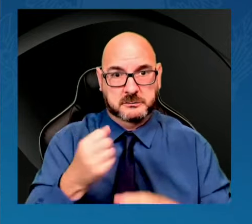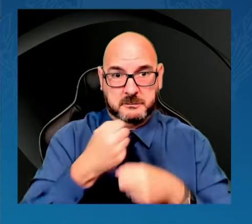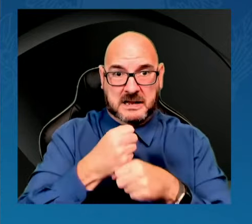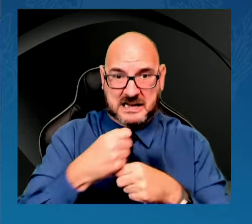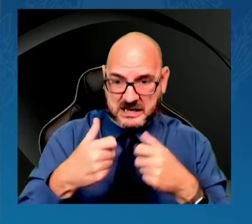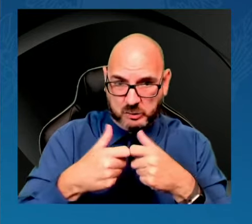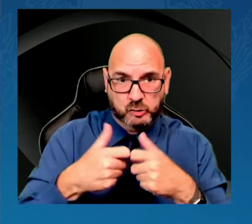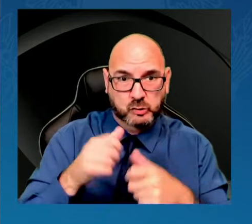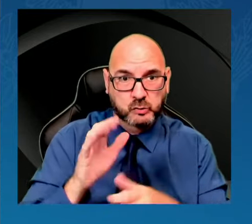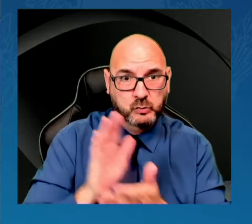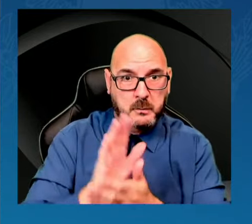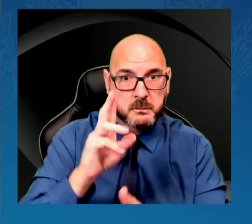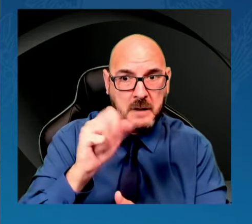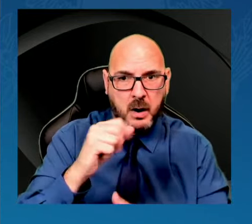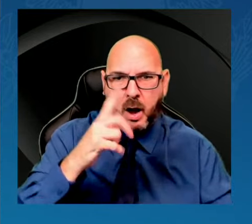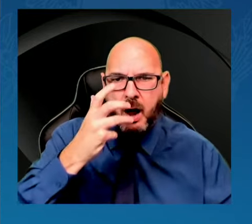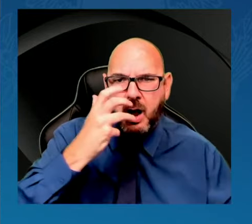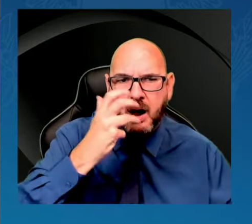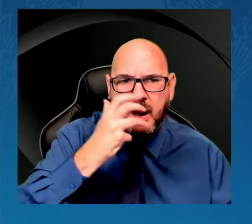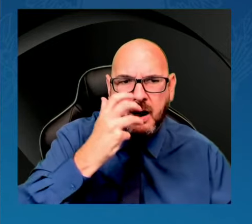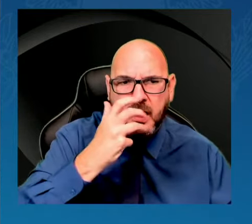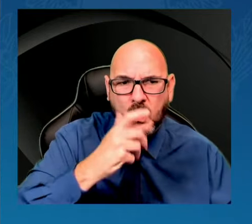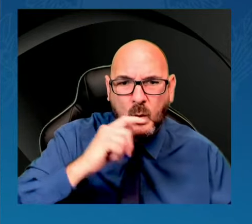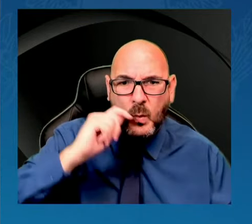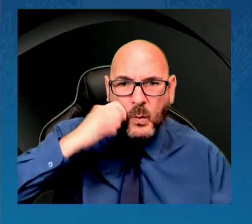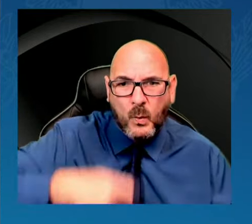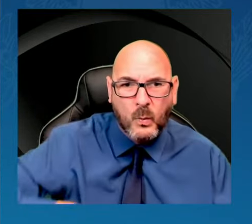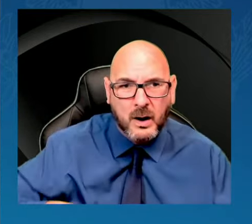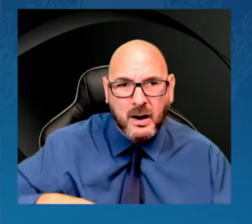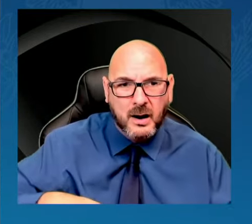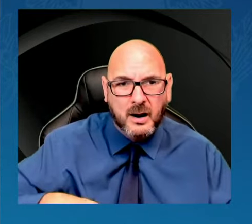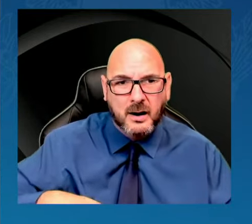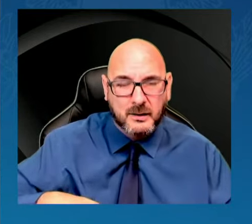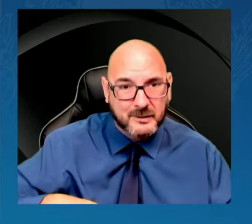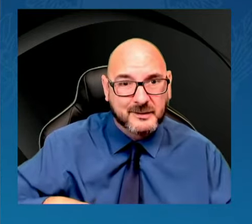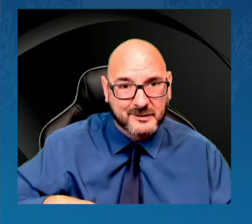You know, I mean, we are -- and, in fact, I think that we are on track --